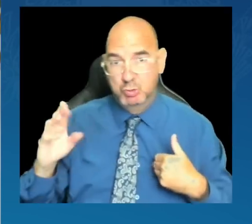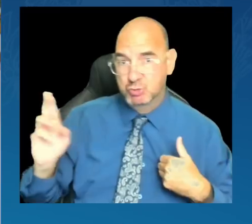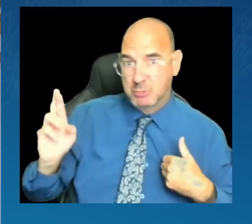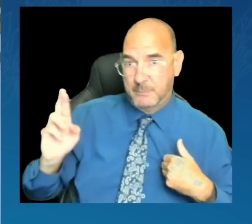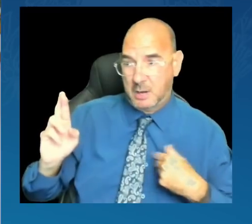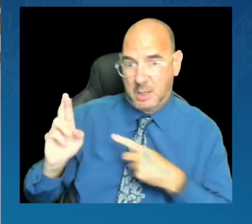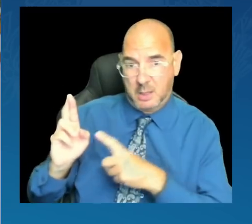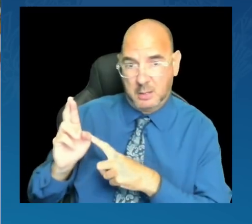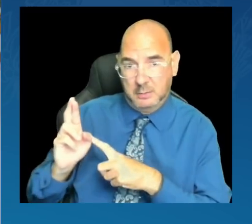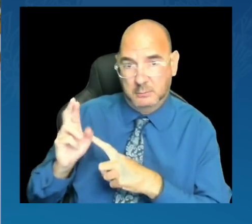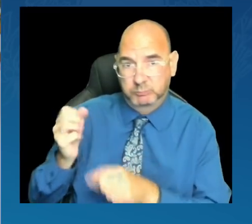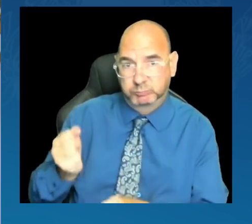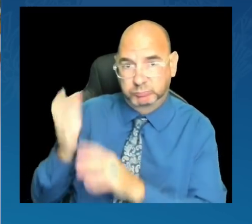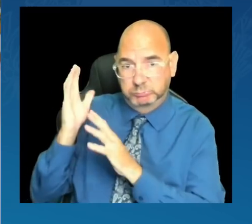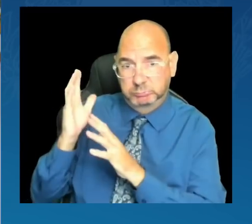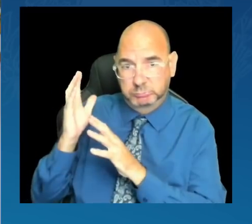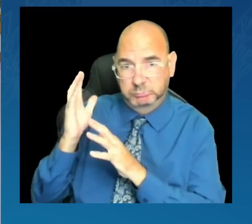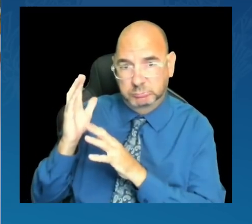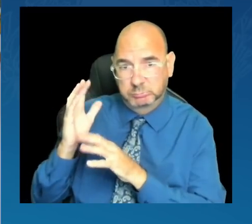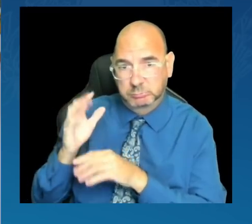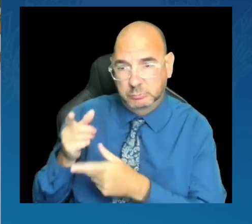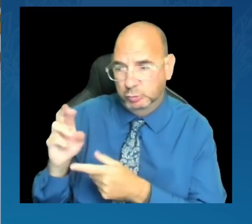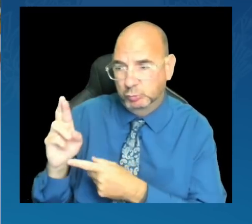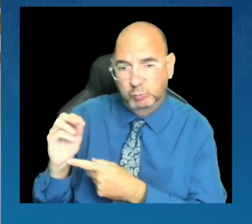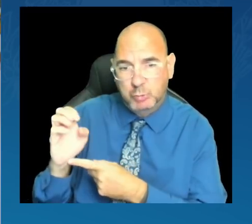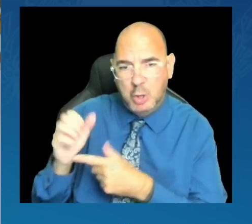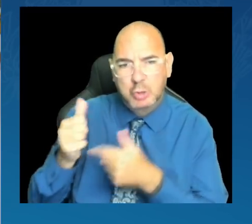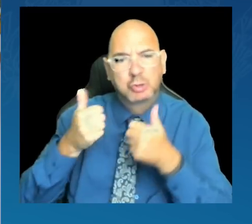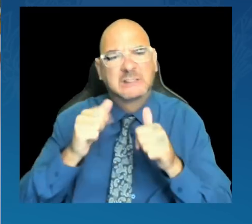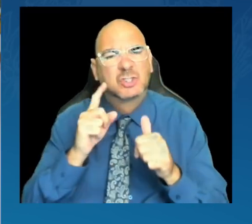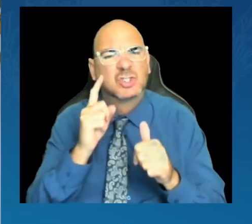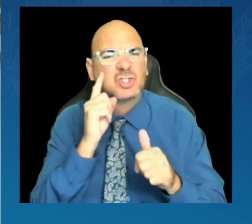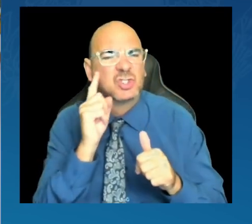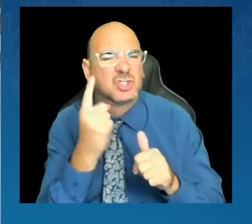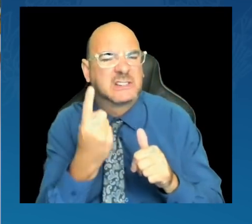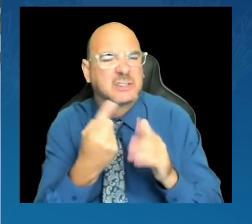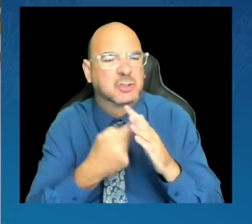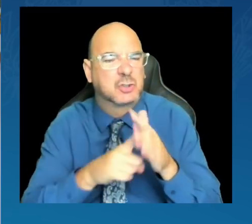Their very extreme agenda includes plans to criminalize abortion across our country.